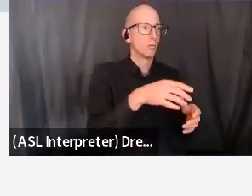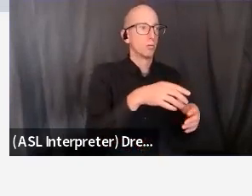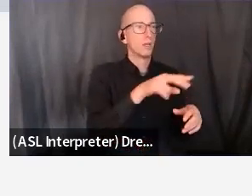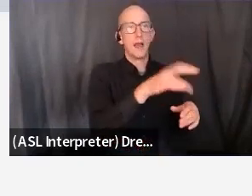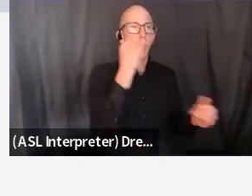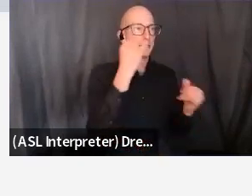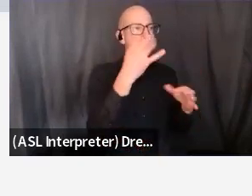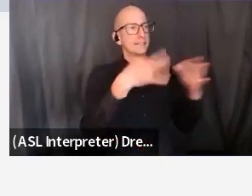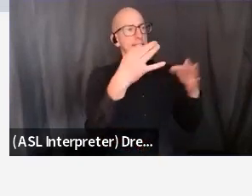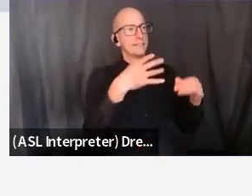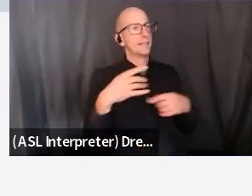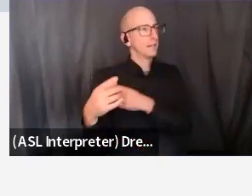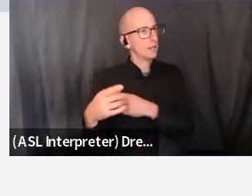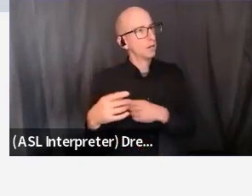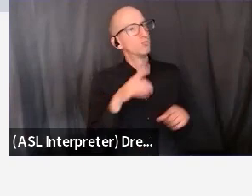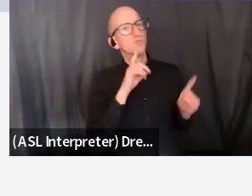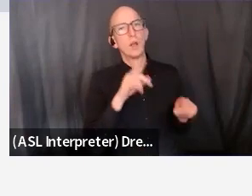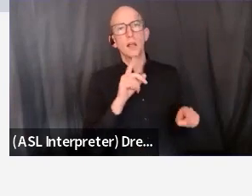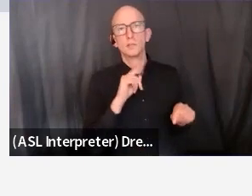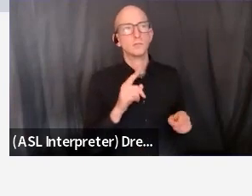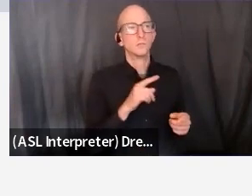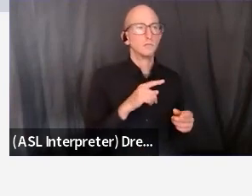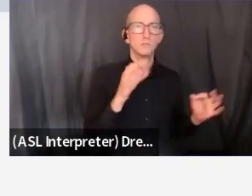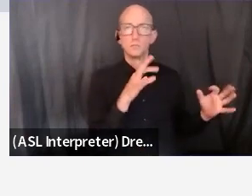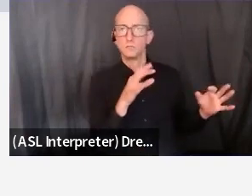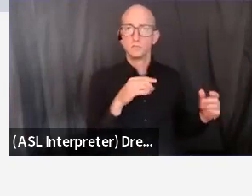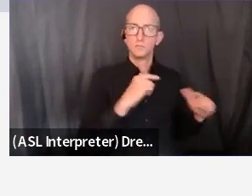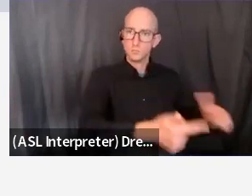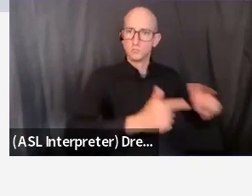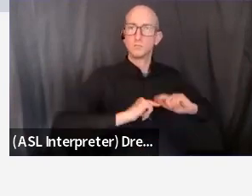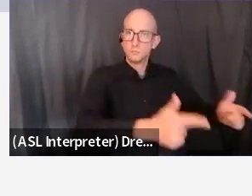and the Inflation Reduction Act are providing billions of dollars in funding and tax incentives